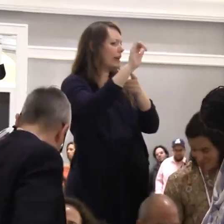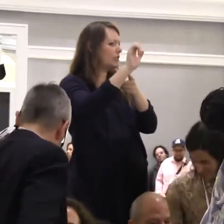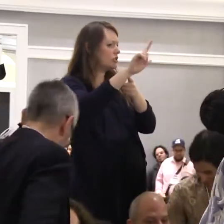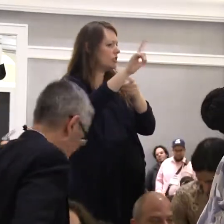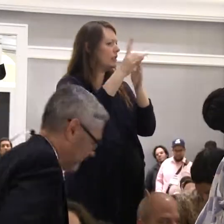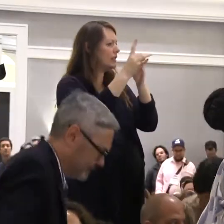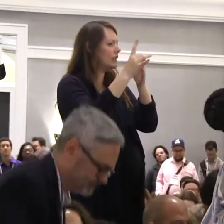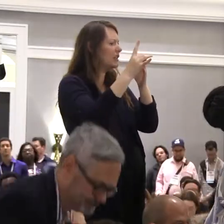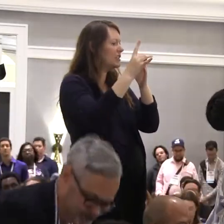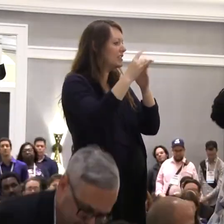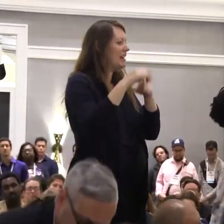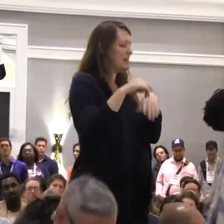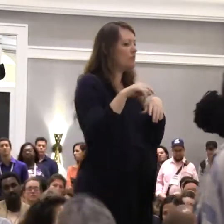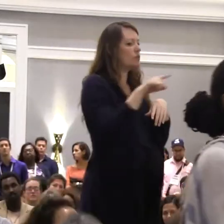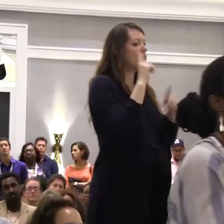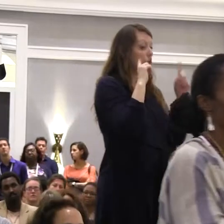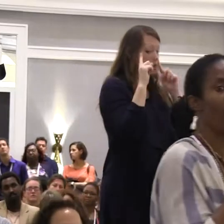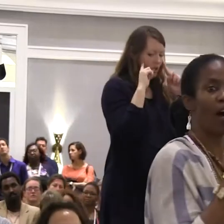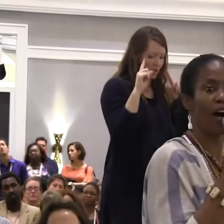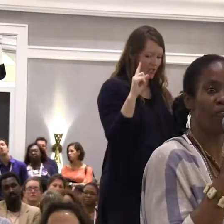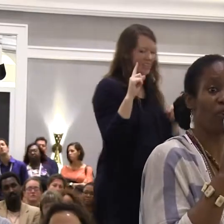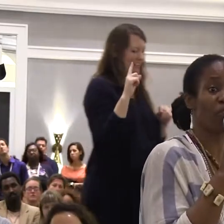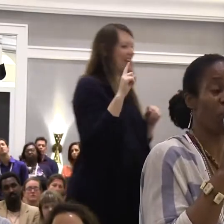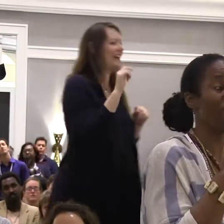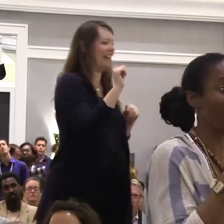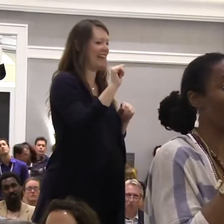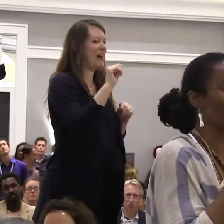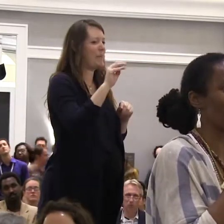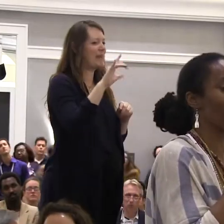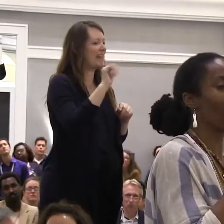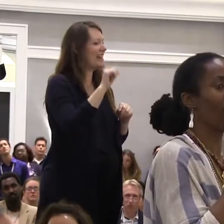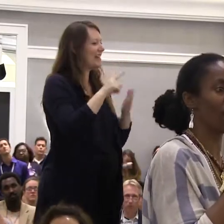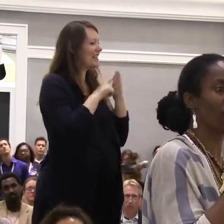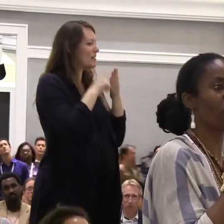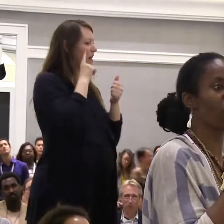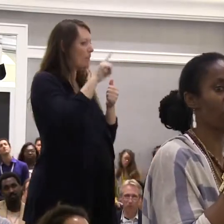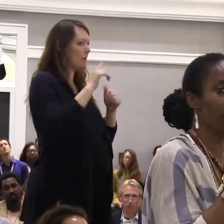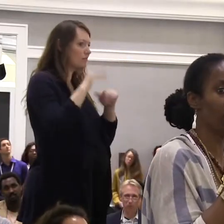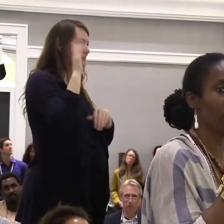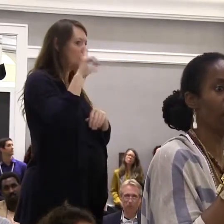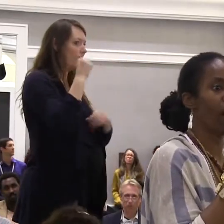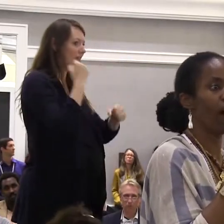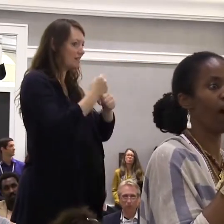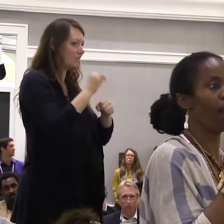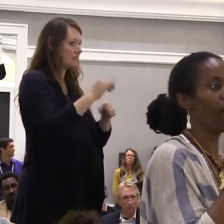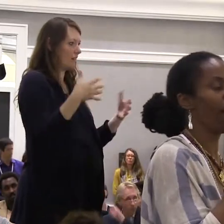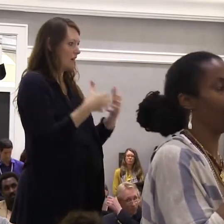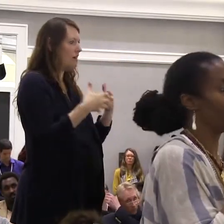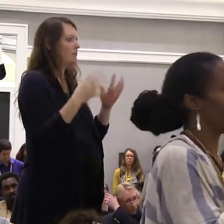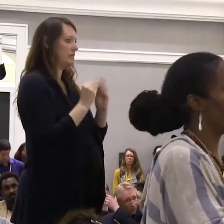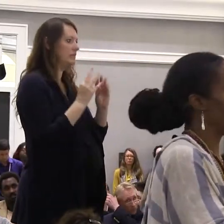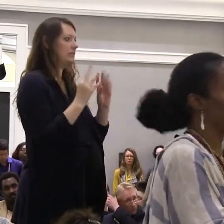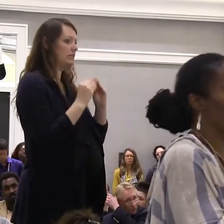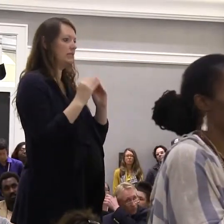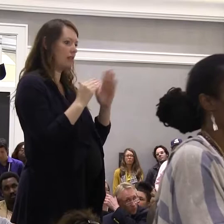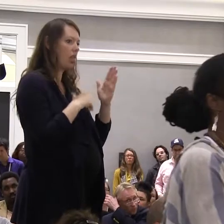earlier you heard Amelia talk about for over 20 years that group has been meeting, informally.